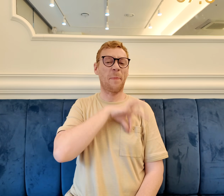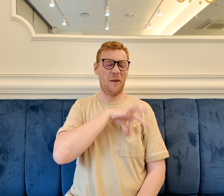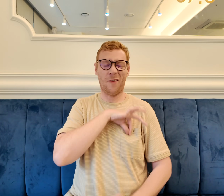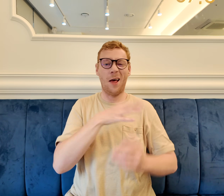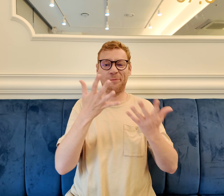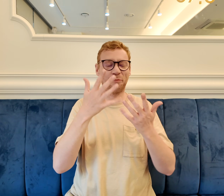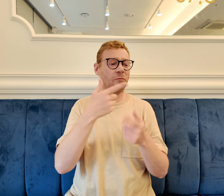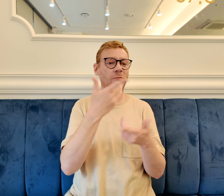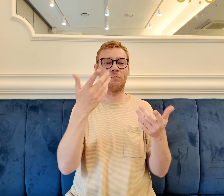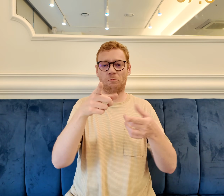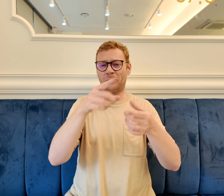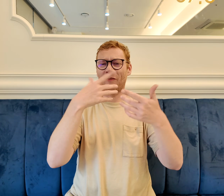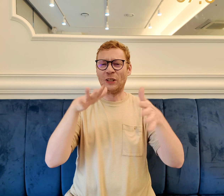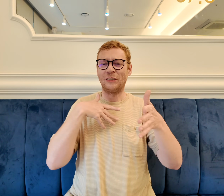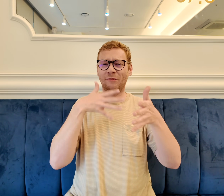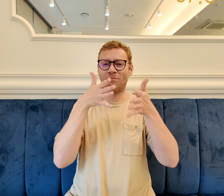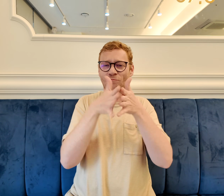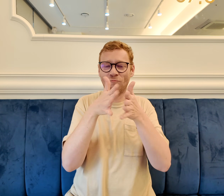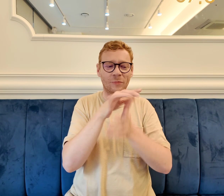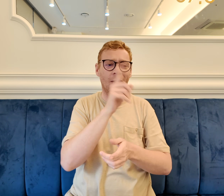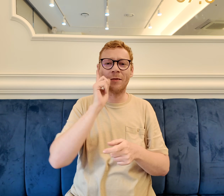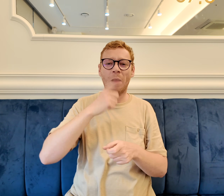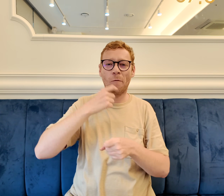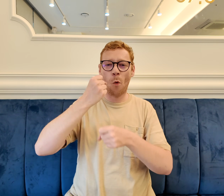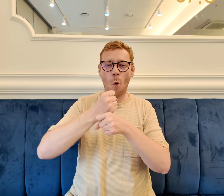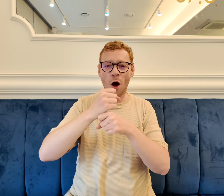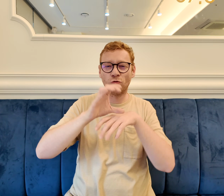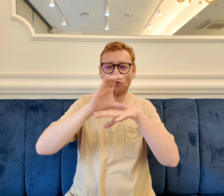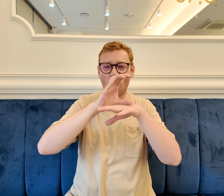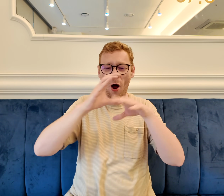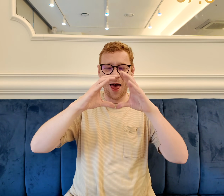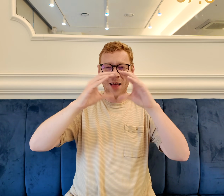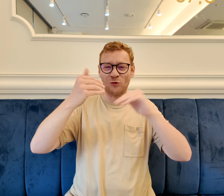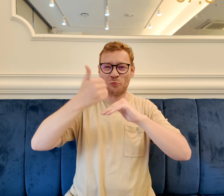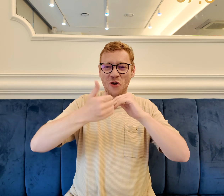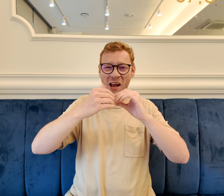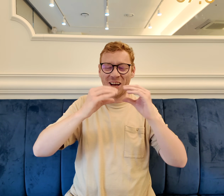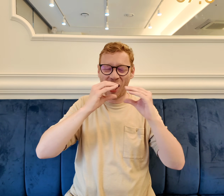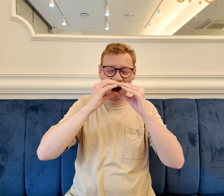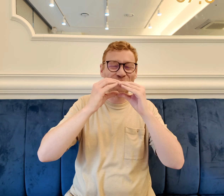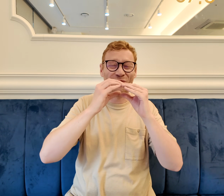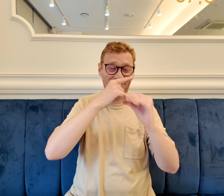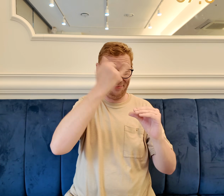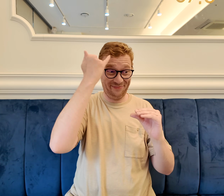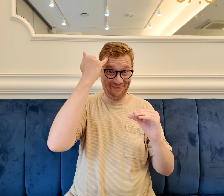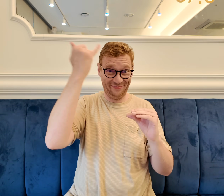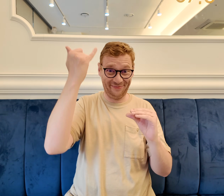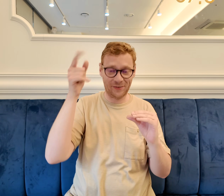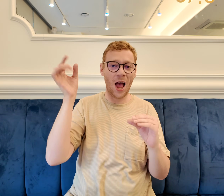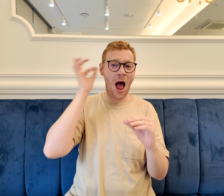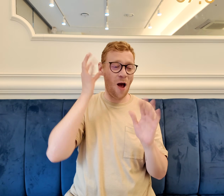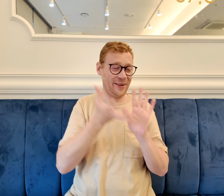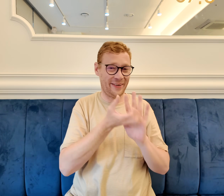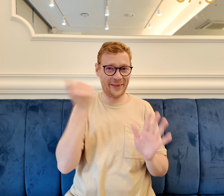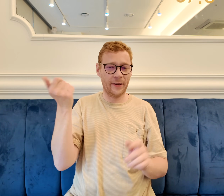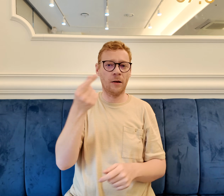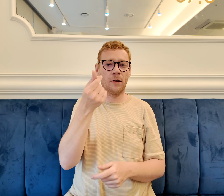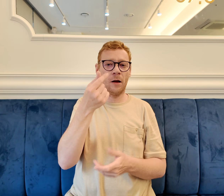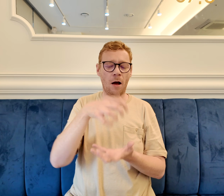I explained its meaning earlier. A deaf person created a new bread using chocolate. However, the idea was stolen by a hearing person, and